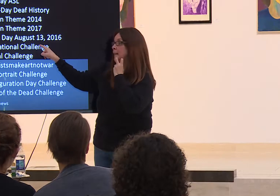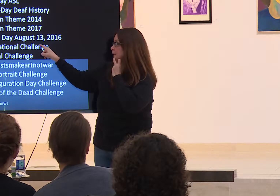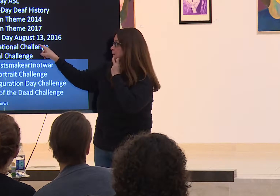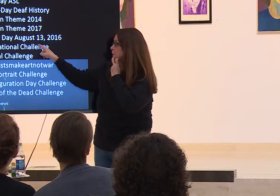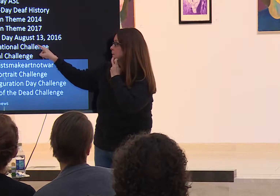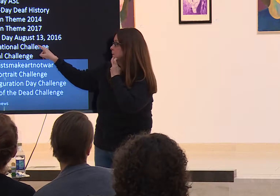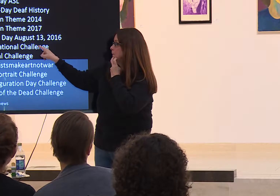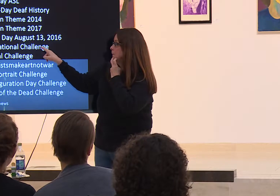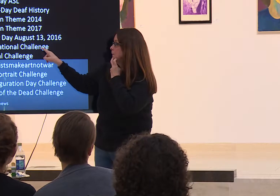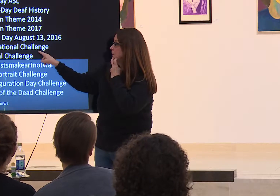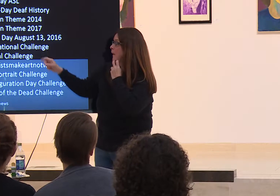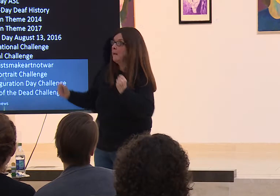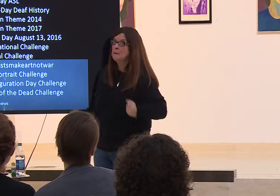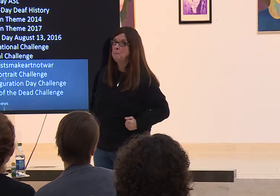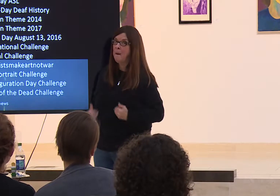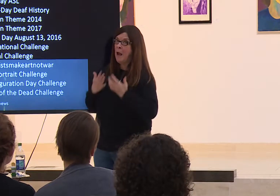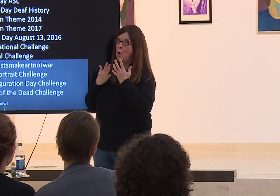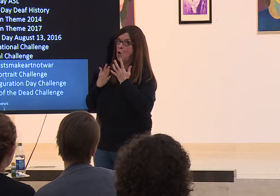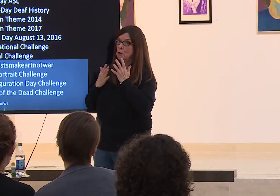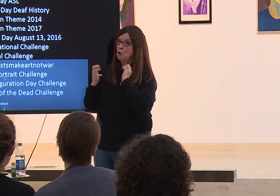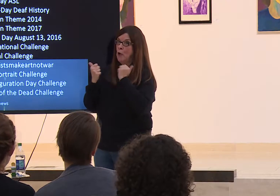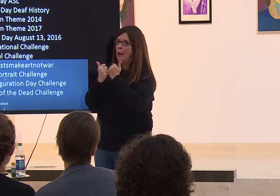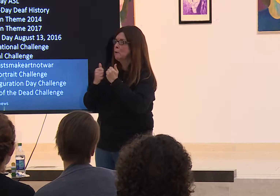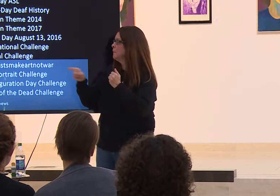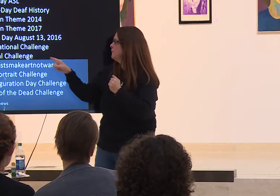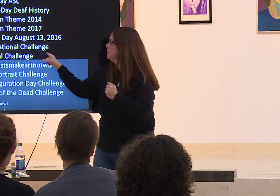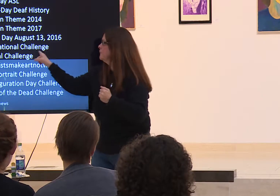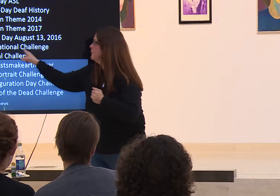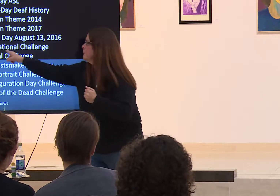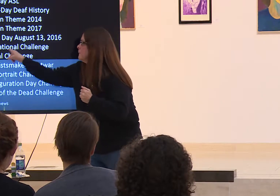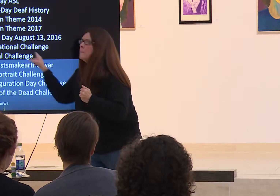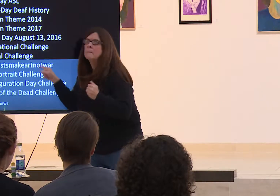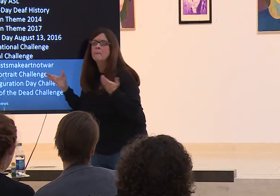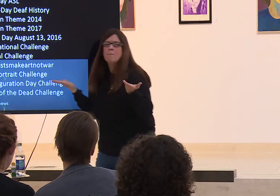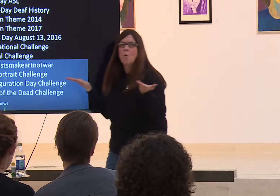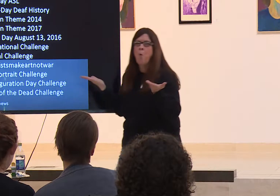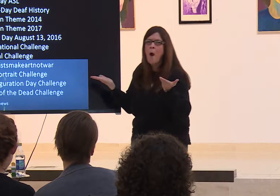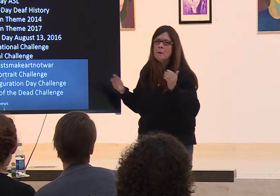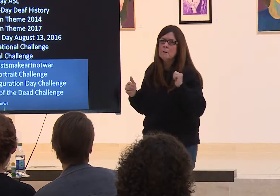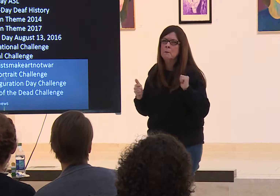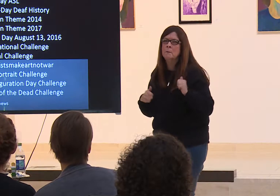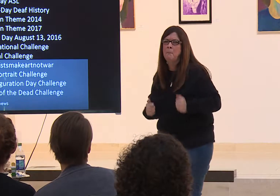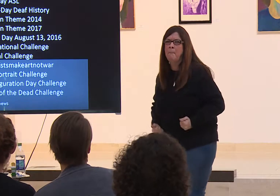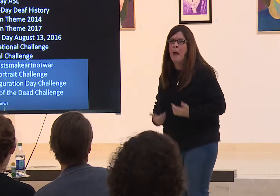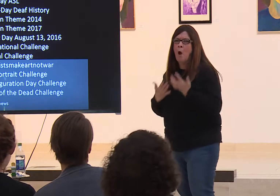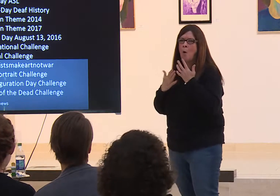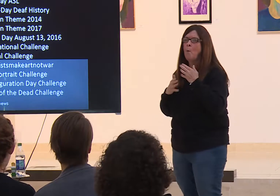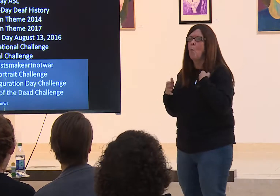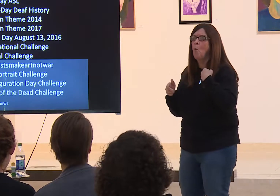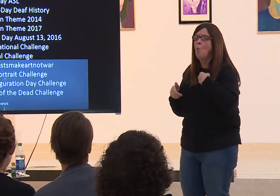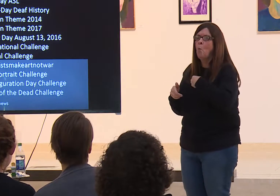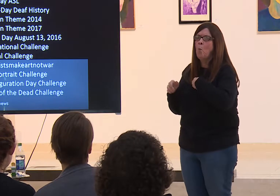and then the next year, there was a specific motif to use within that Kitchen Theme: the Veditz Day in August,